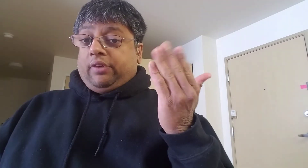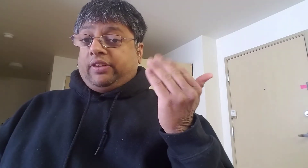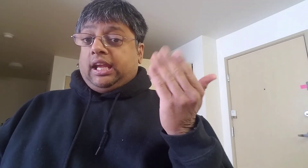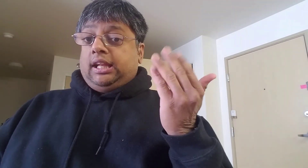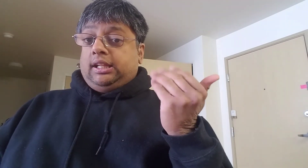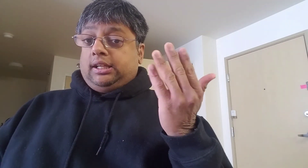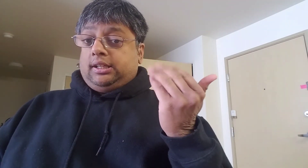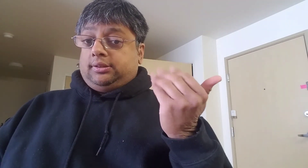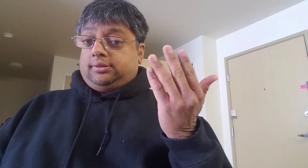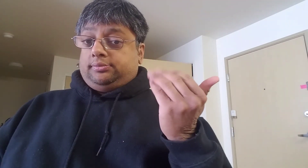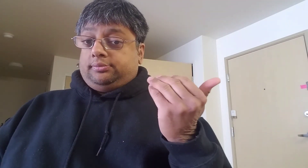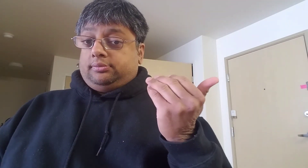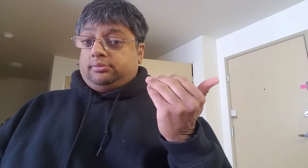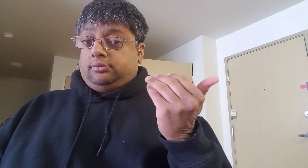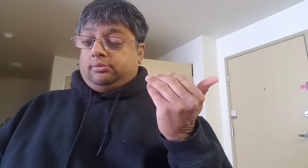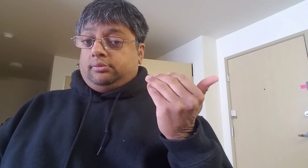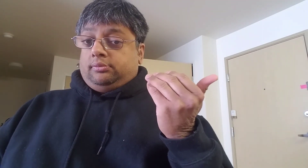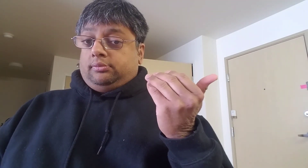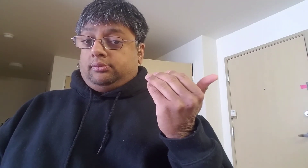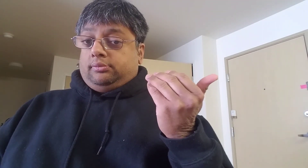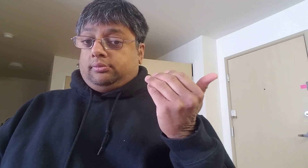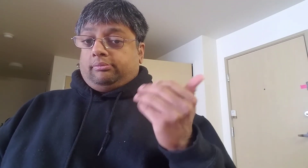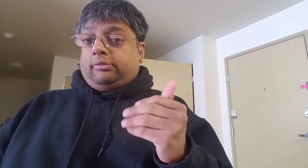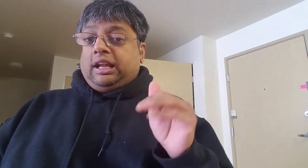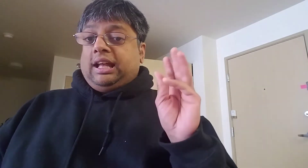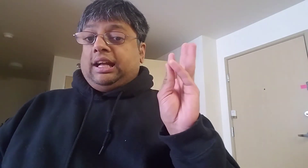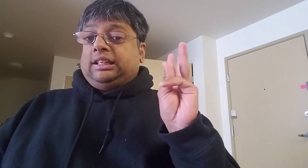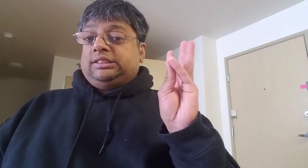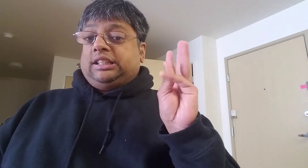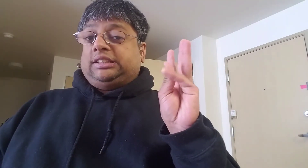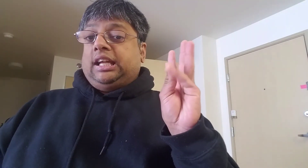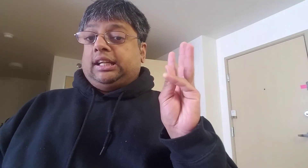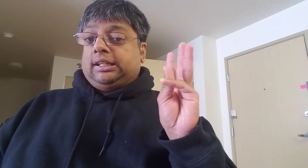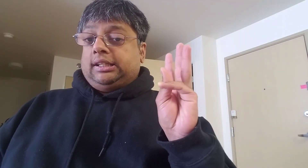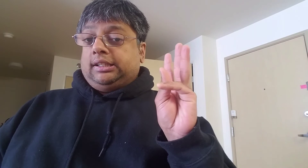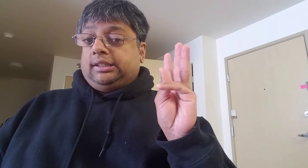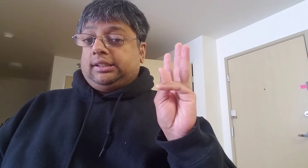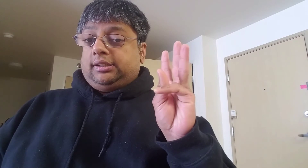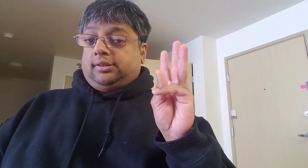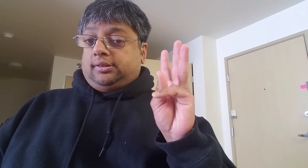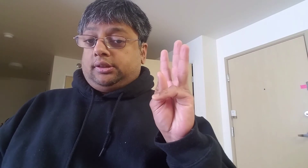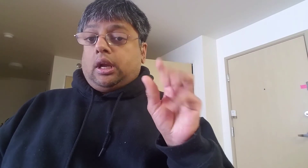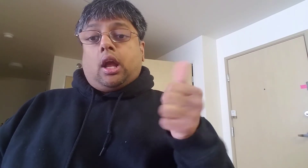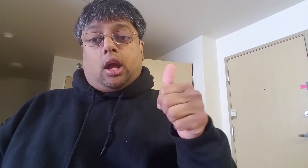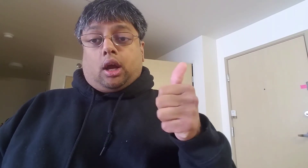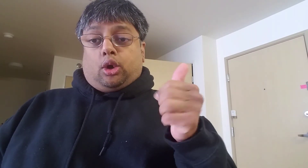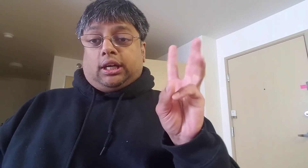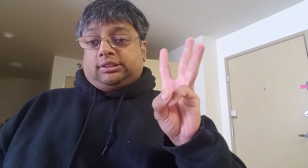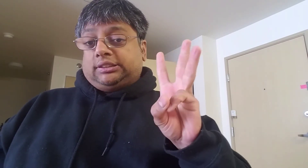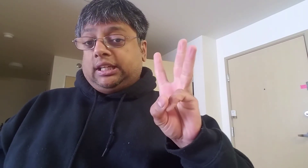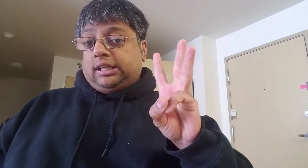"Fifteen" (15) "Sixteen" (16 or "ten" plus "six")